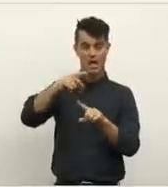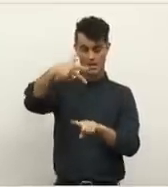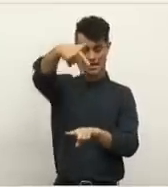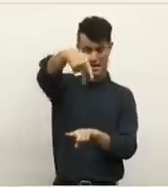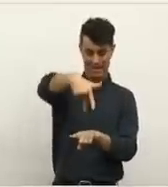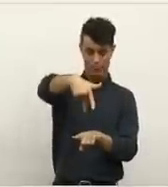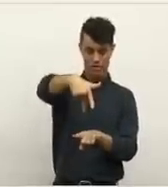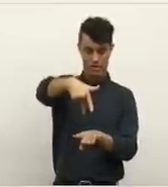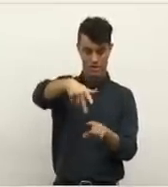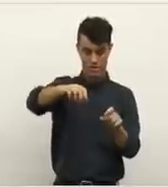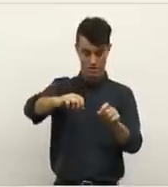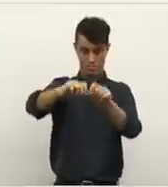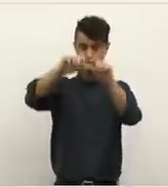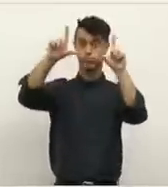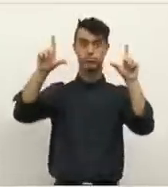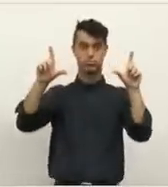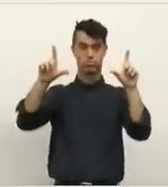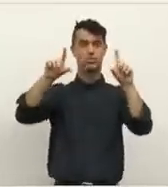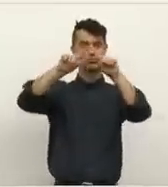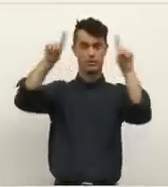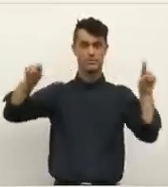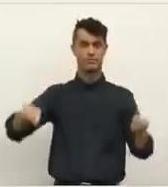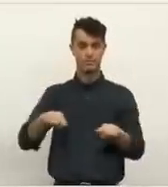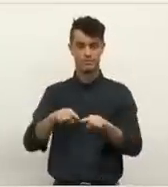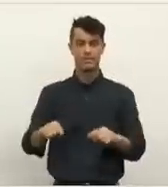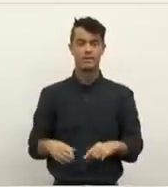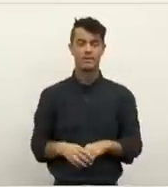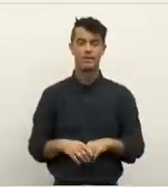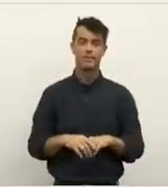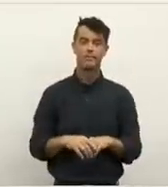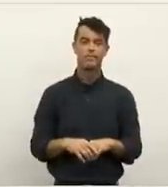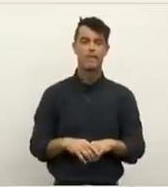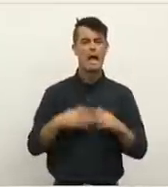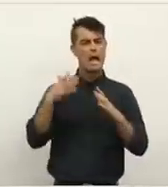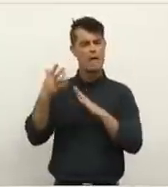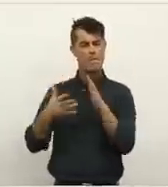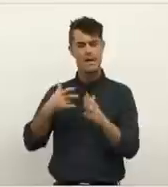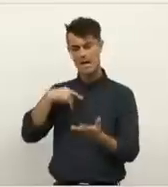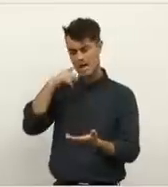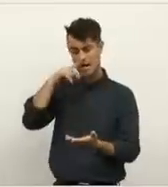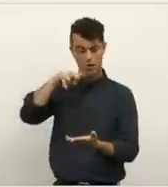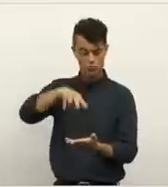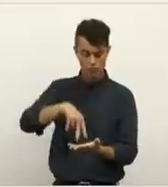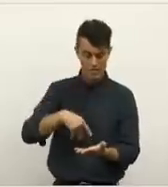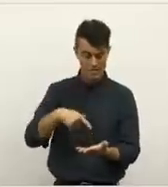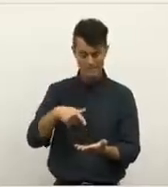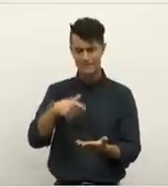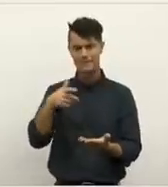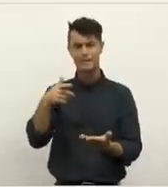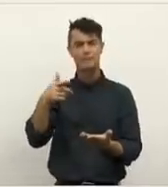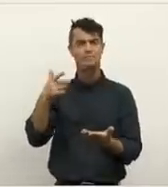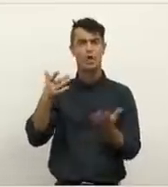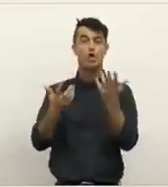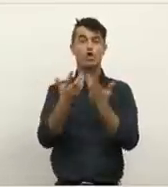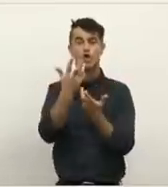and just enlarges it on a screen. So that meant that I could read more complex papers really, really easily,